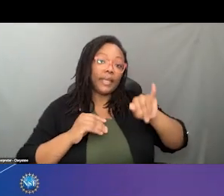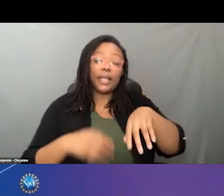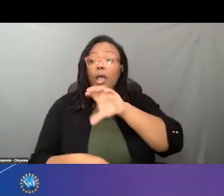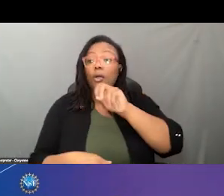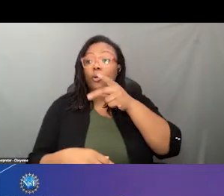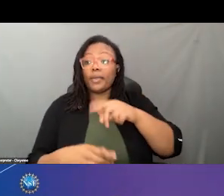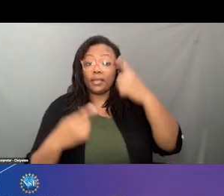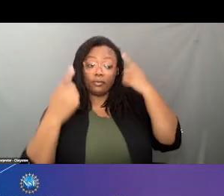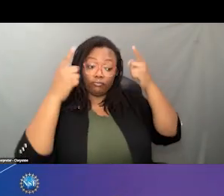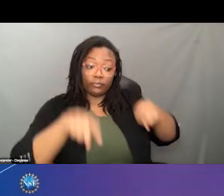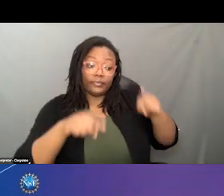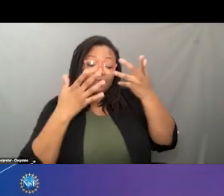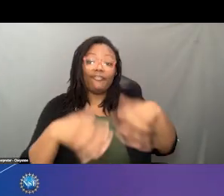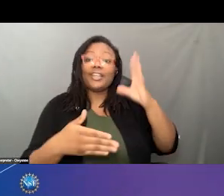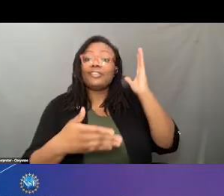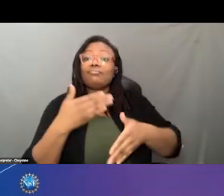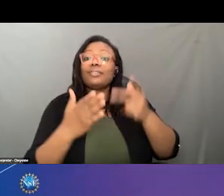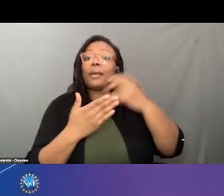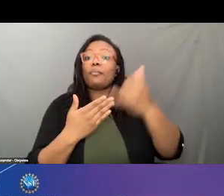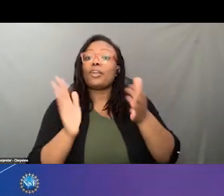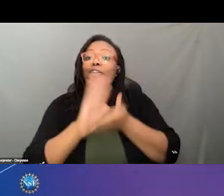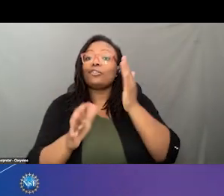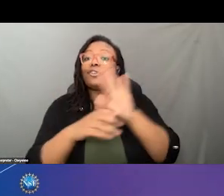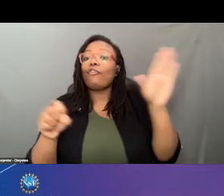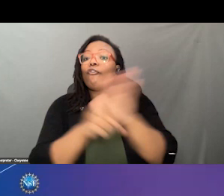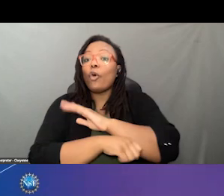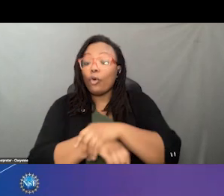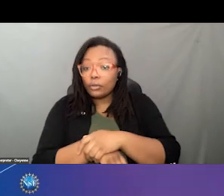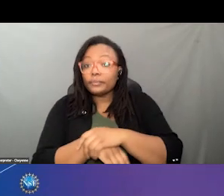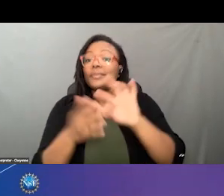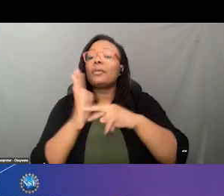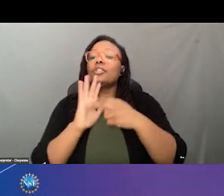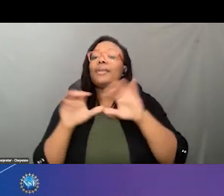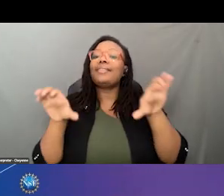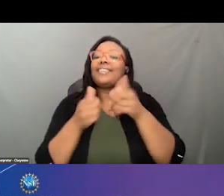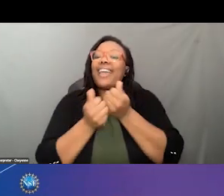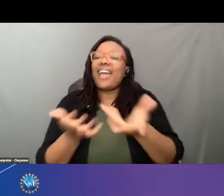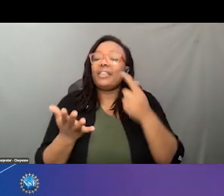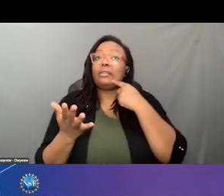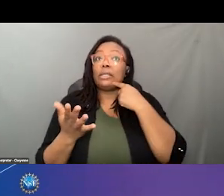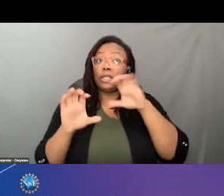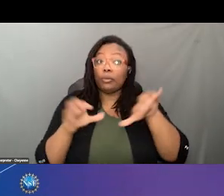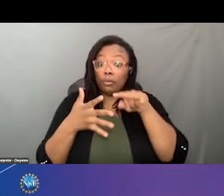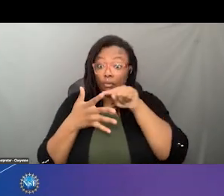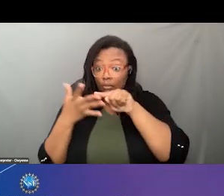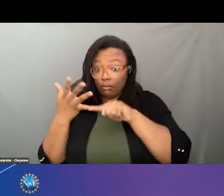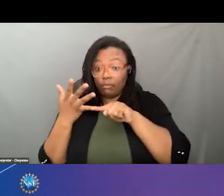and co-PIs have completed the scope of the project. That means that they've done everything that they said that they were going to do,